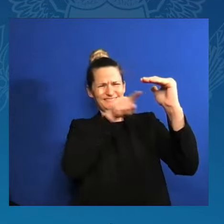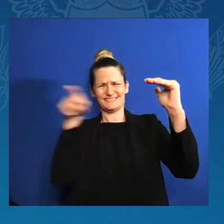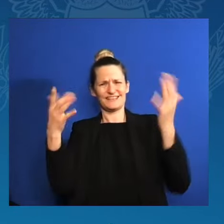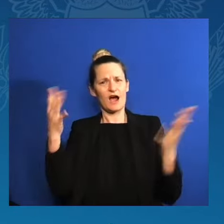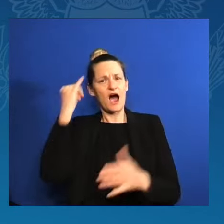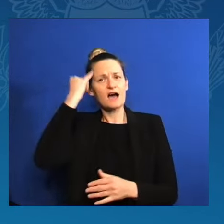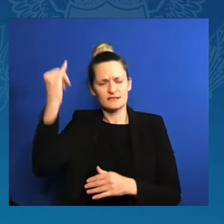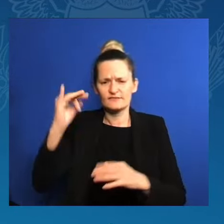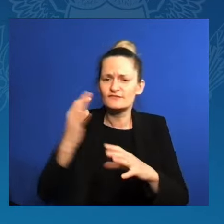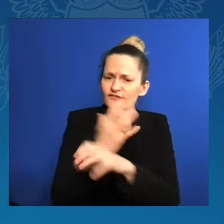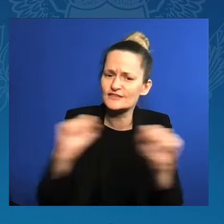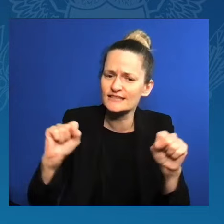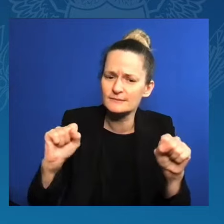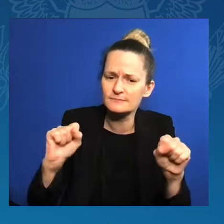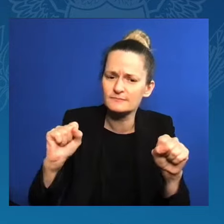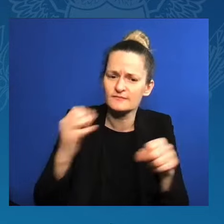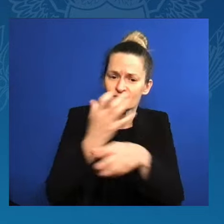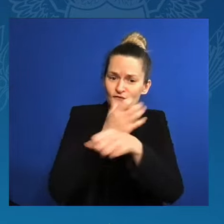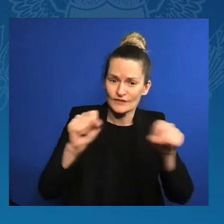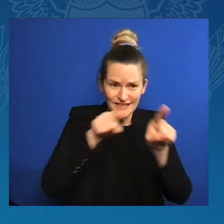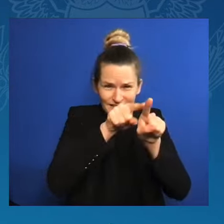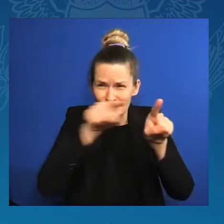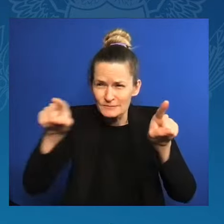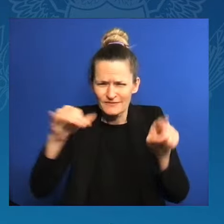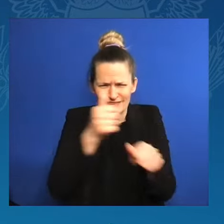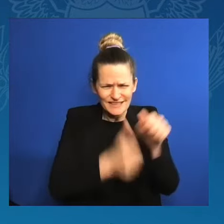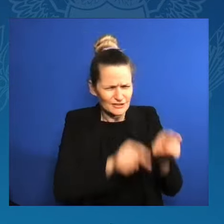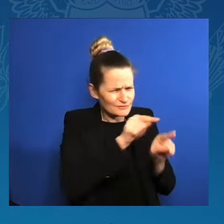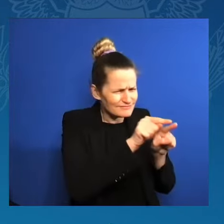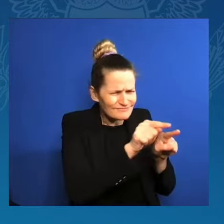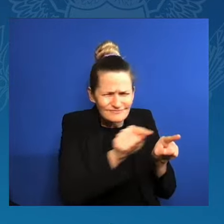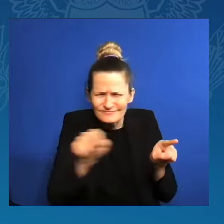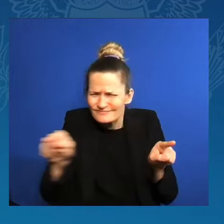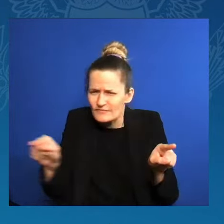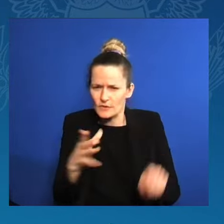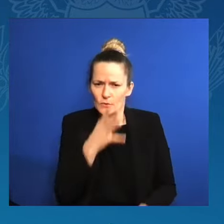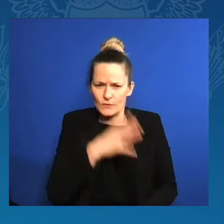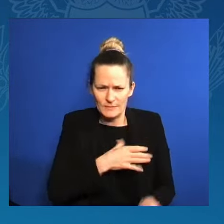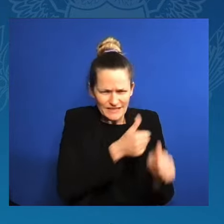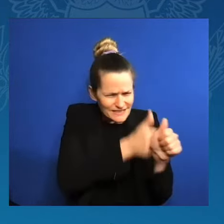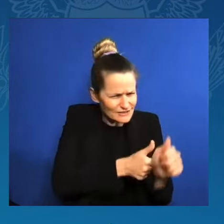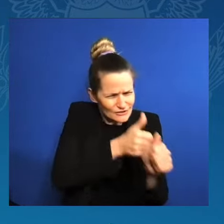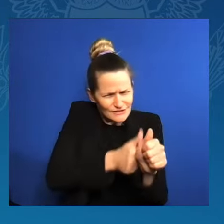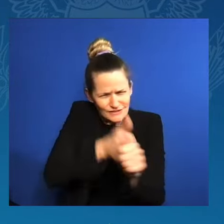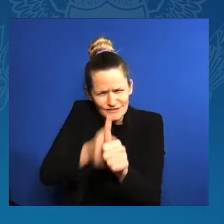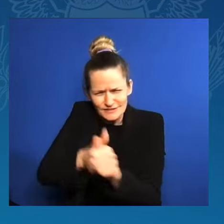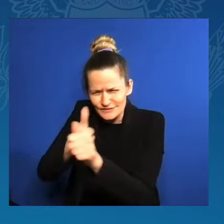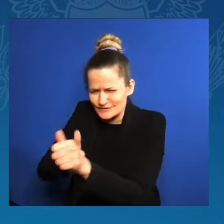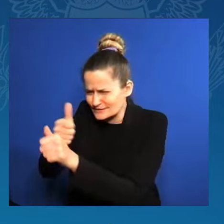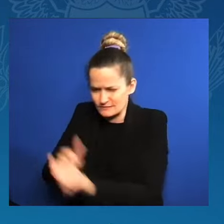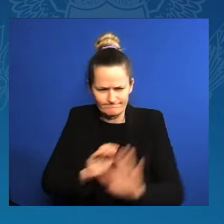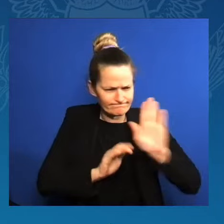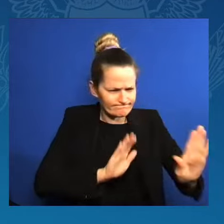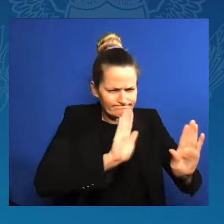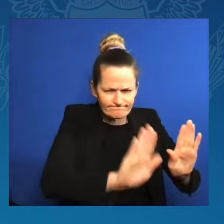to make decisions about her own body, not the government telling her what to do.